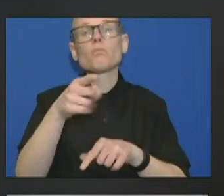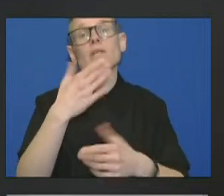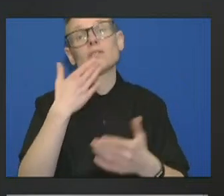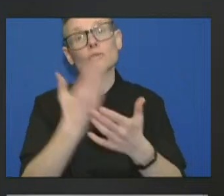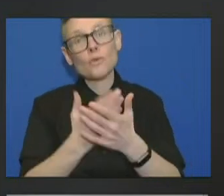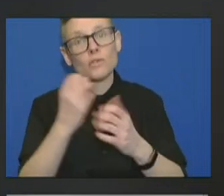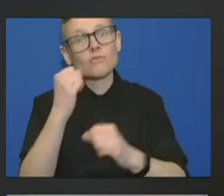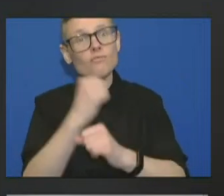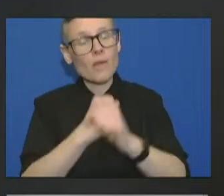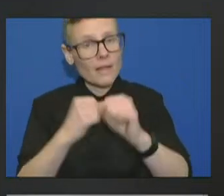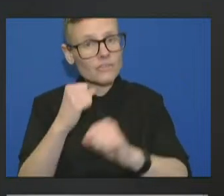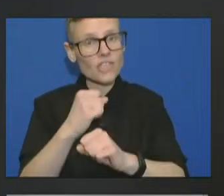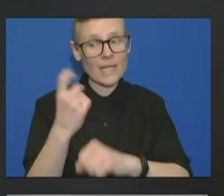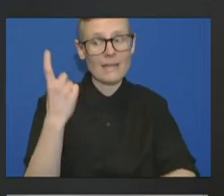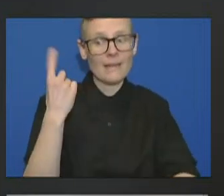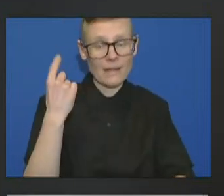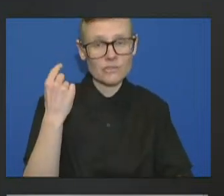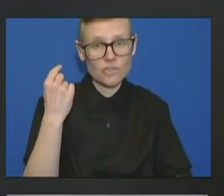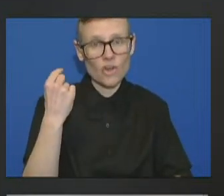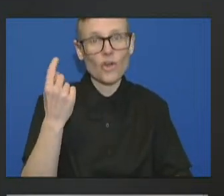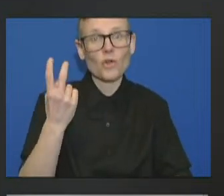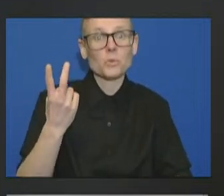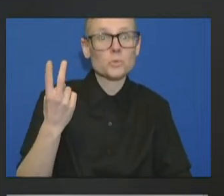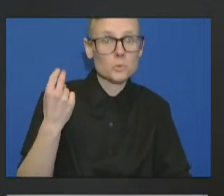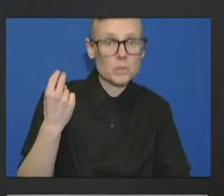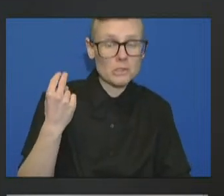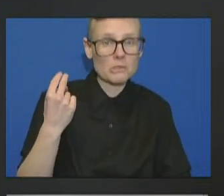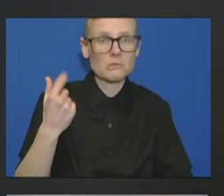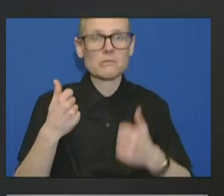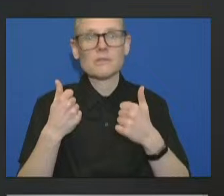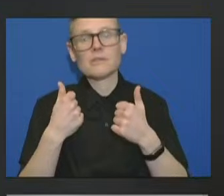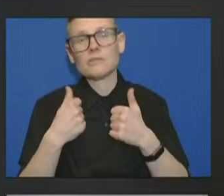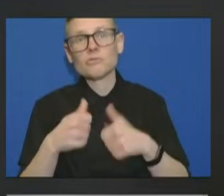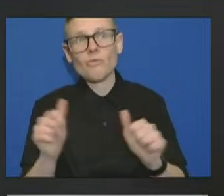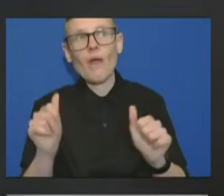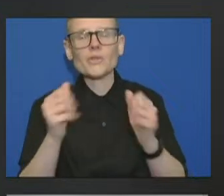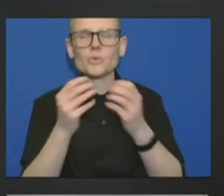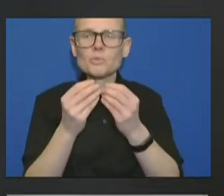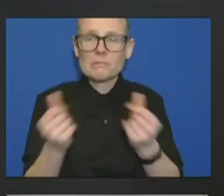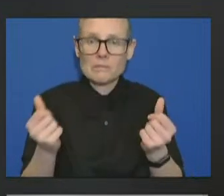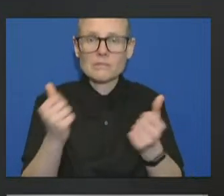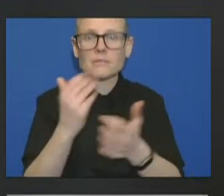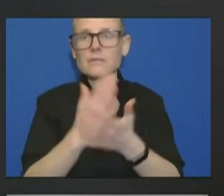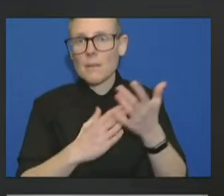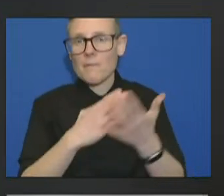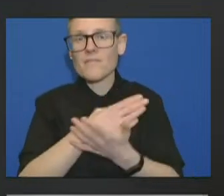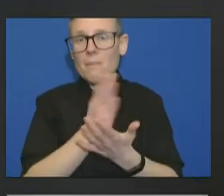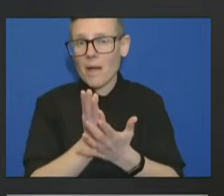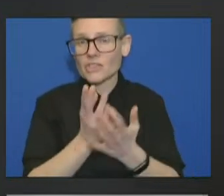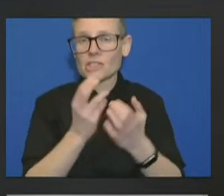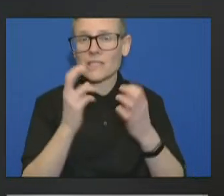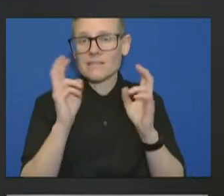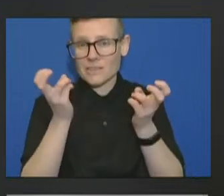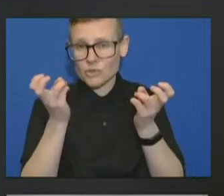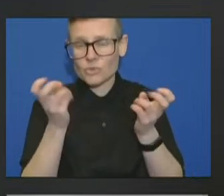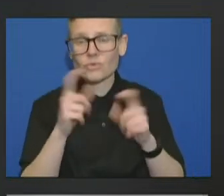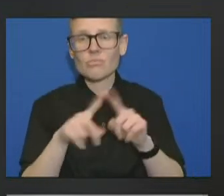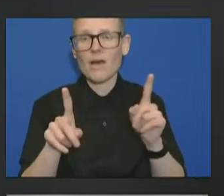kind of know some of the nuance of that. And that that was a really good strategy last year